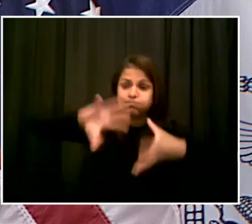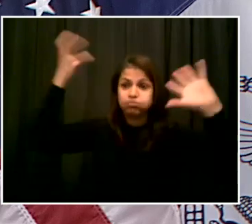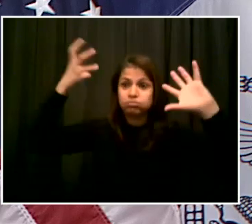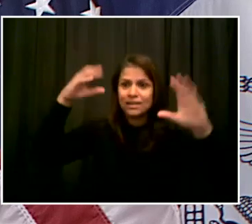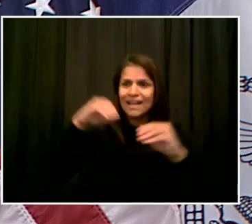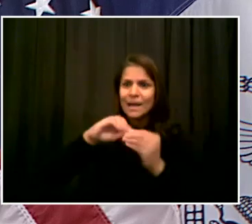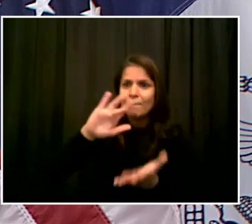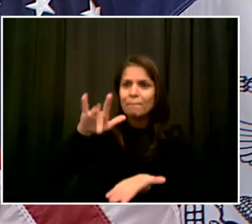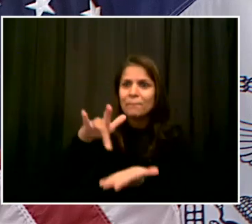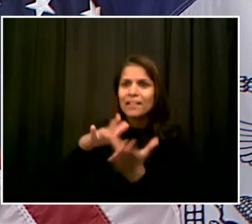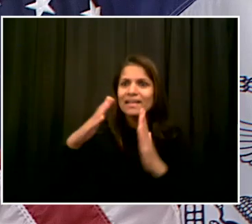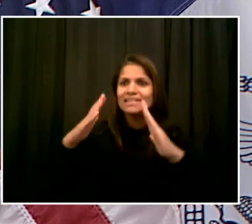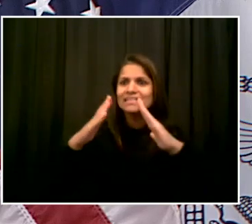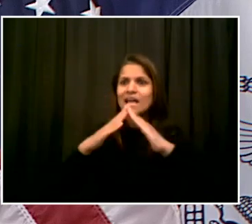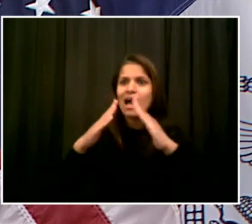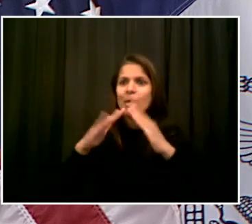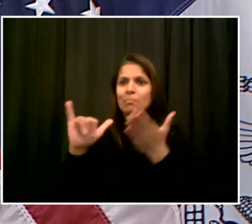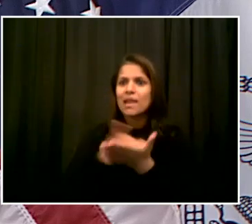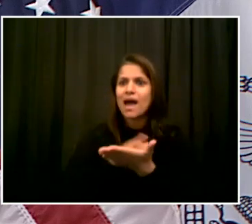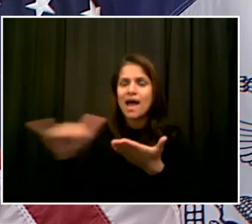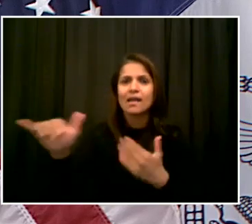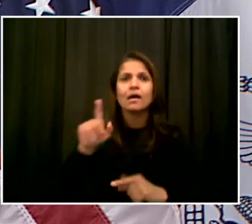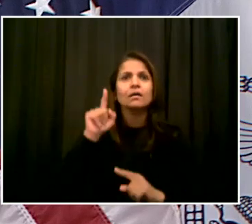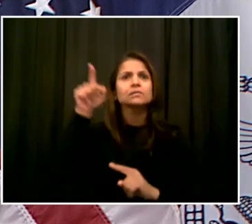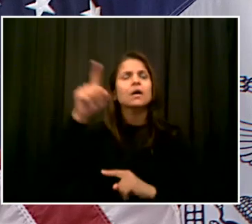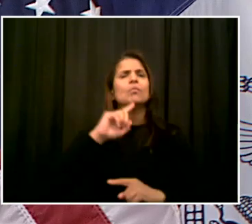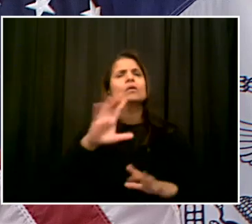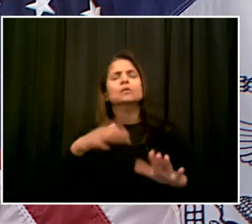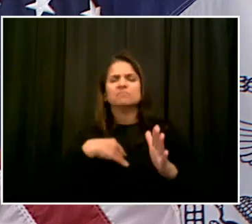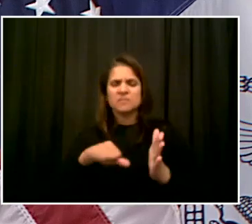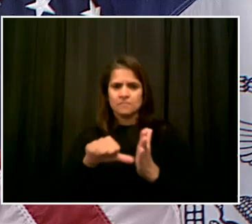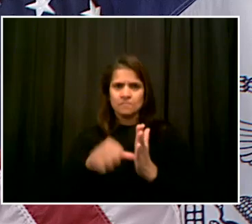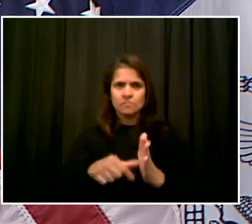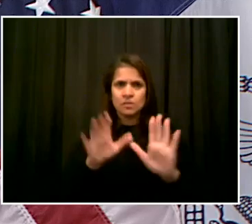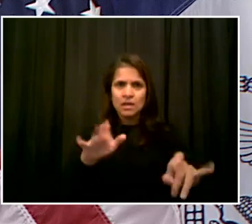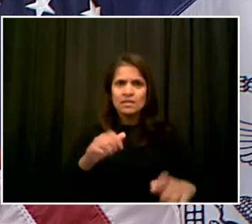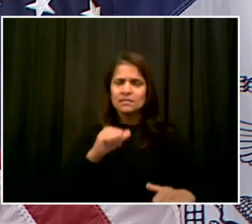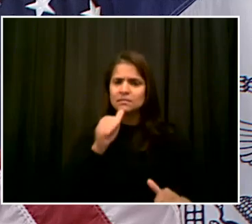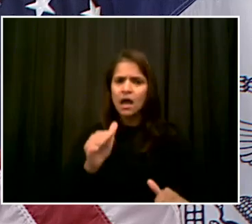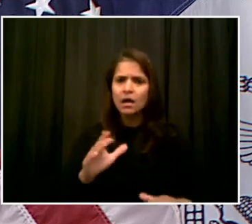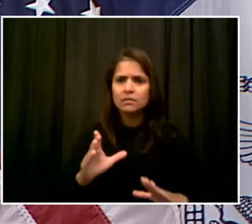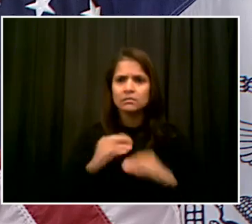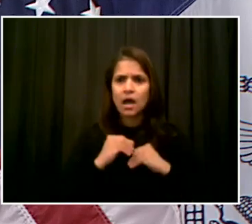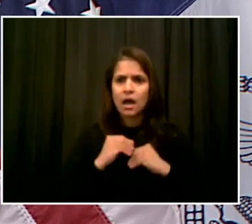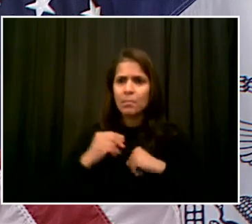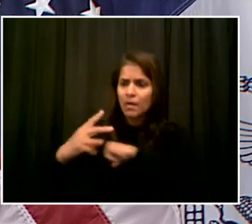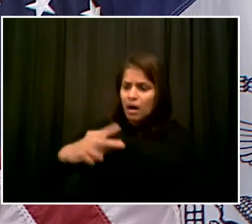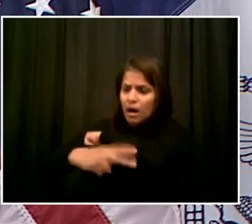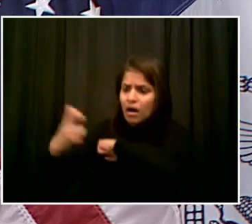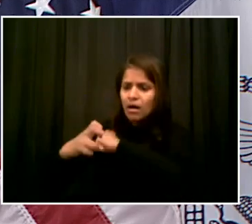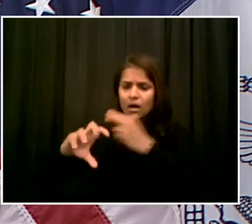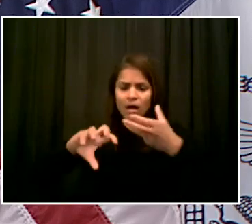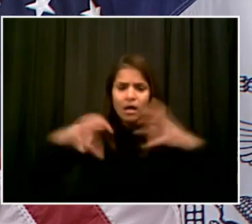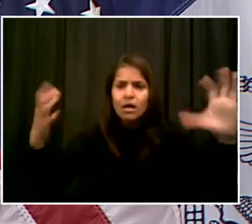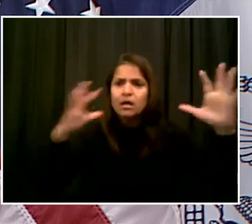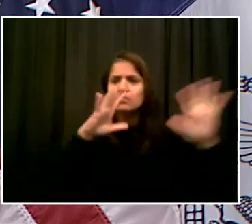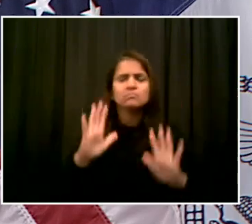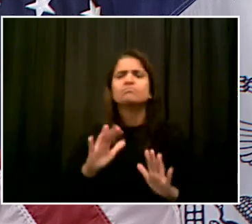THAT AND THAT IS NOT BELITTLING THE NEGATIVITY, HOW MUCH WE'LL BE GUARDING